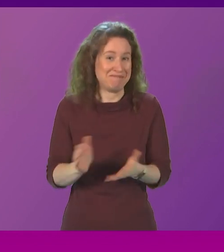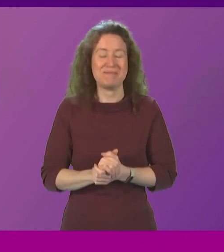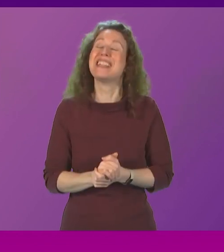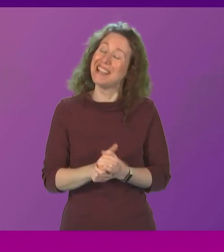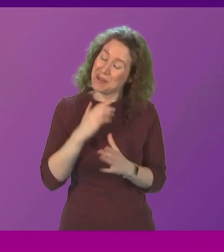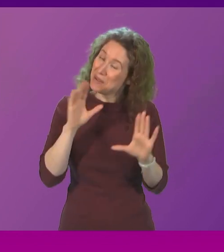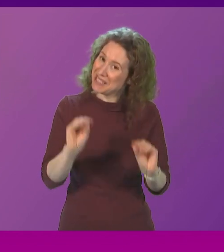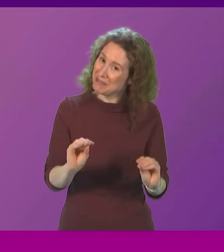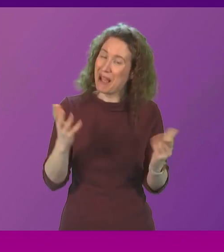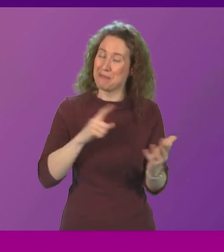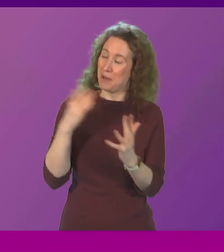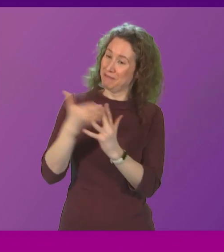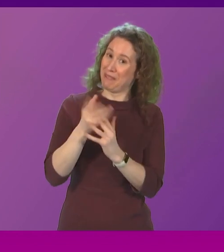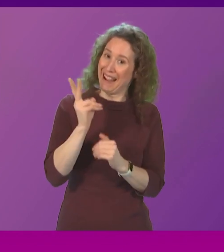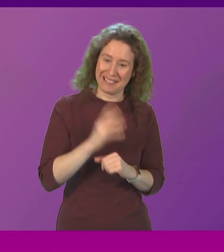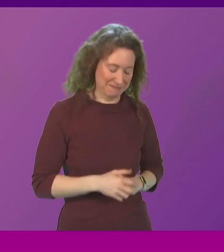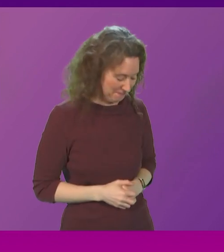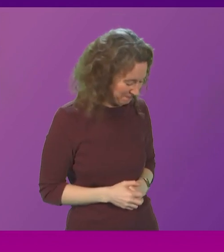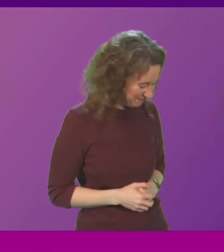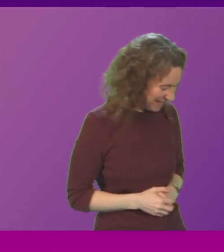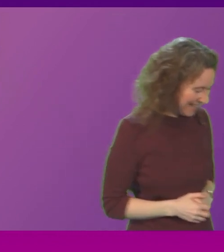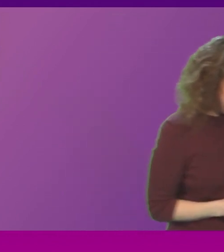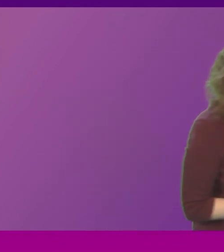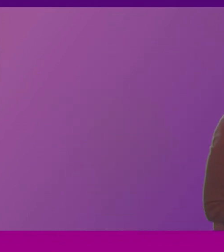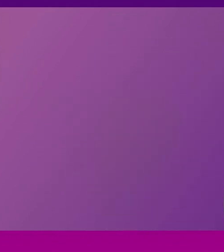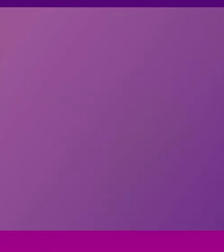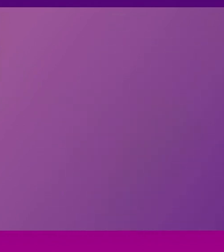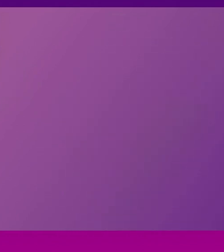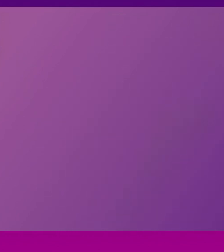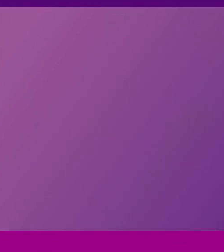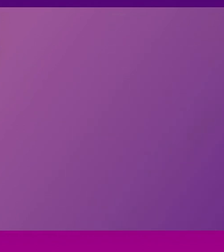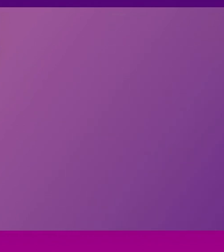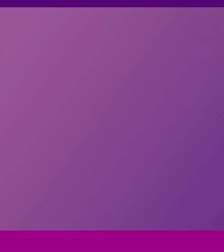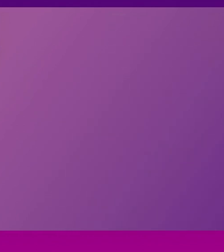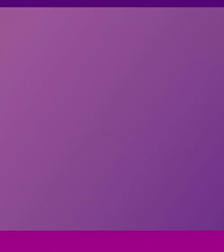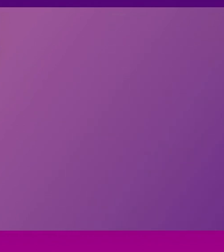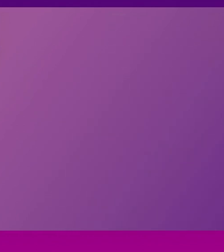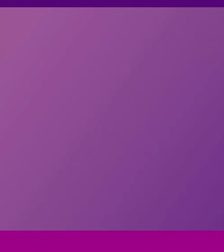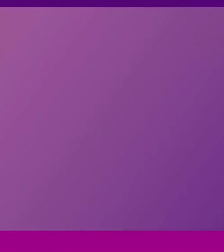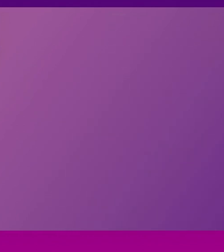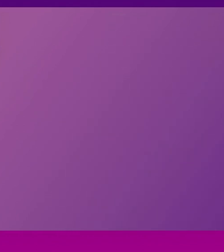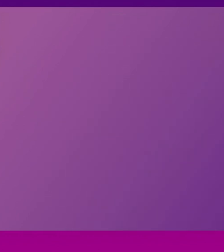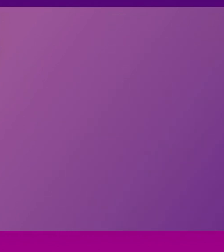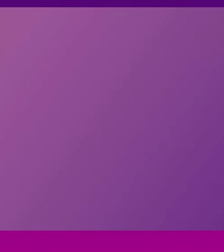We will suspend.